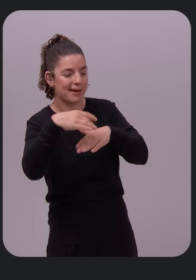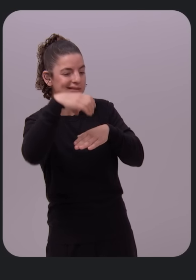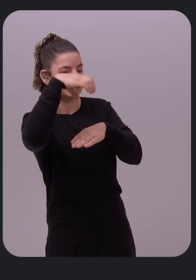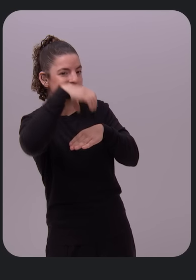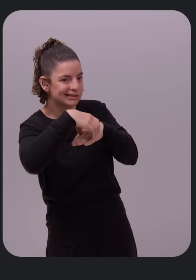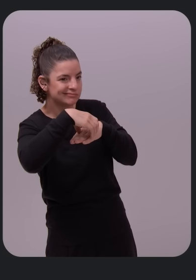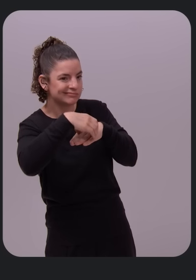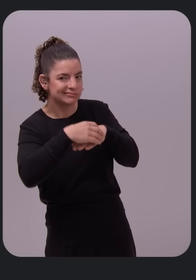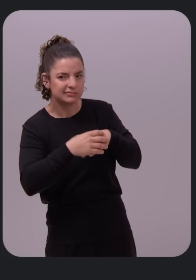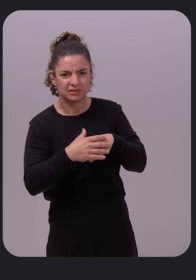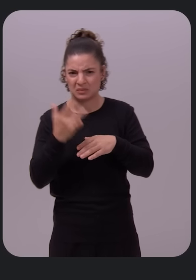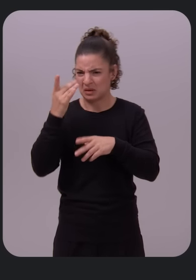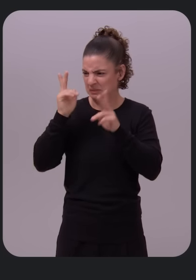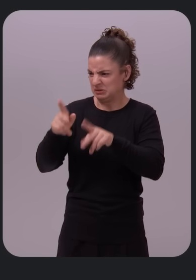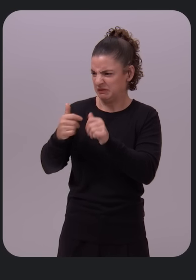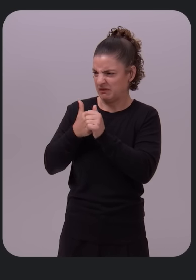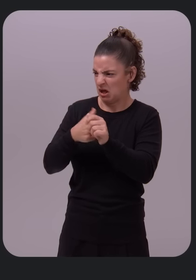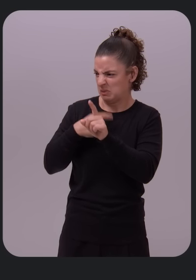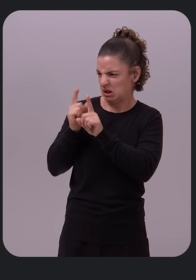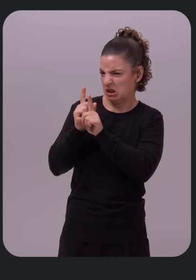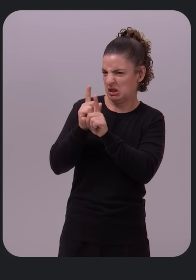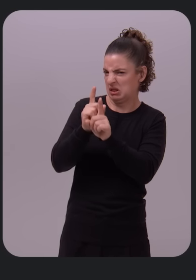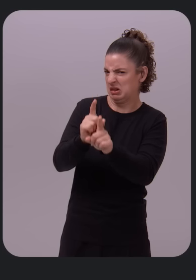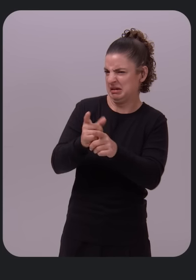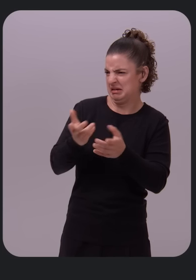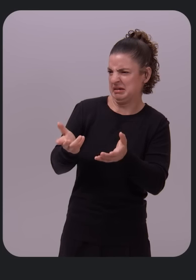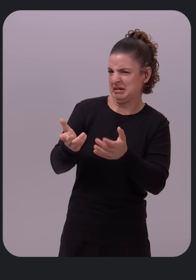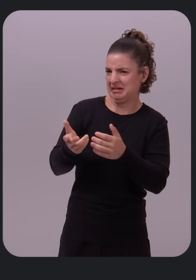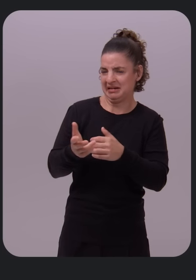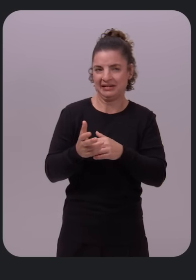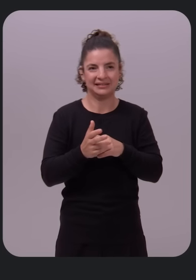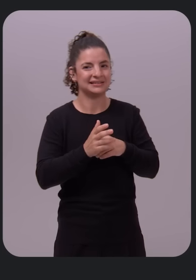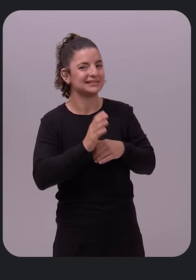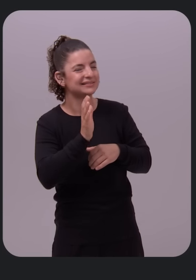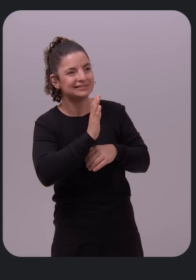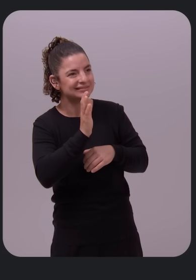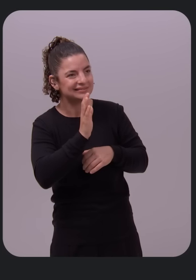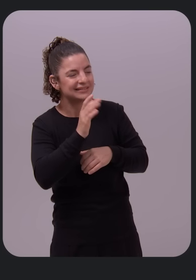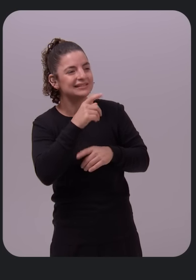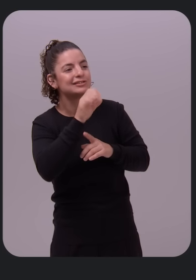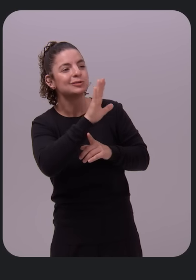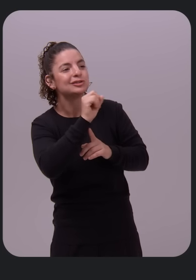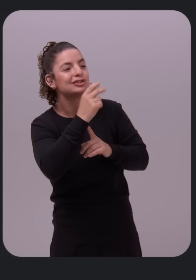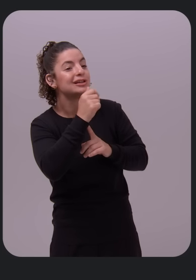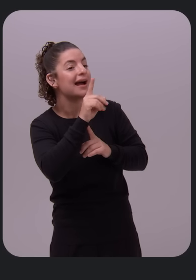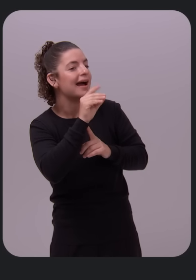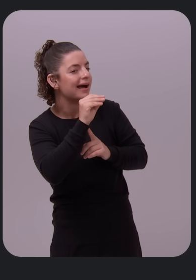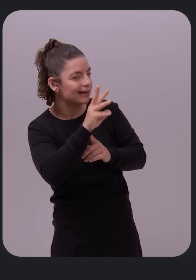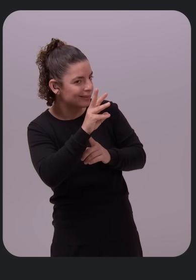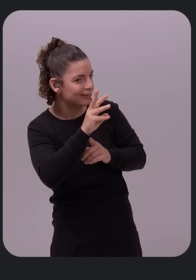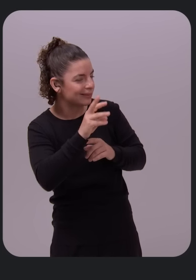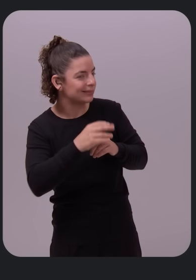Why is this person following me wherever I walk? No one's following you. That's just your shadow.